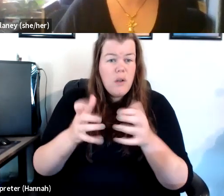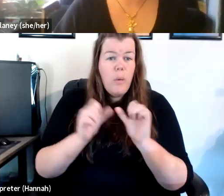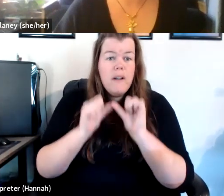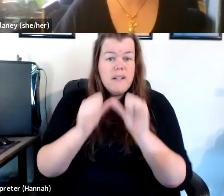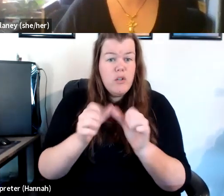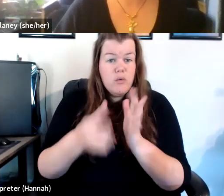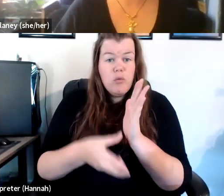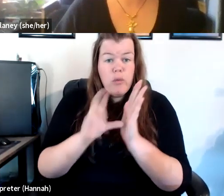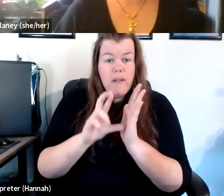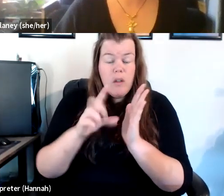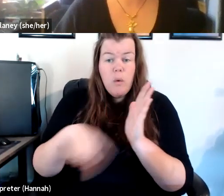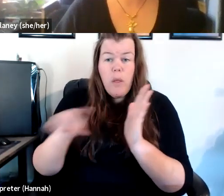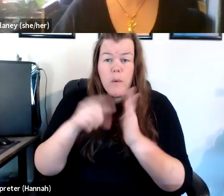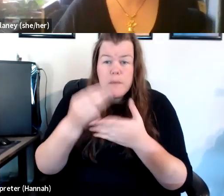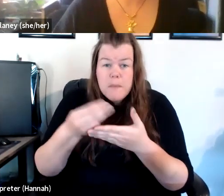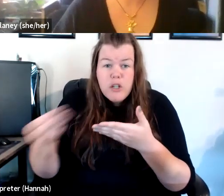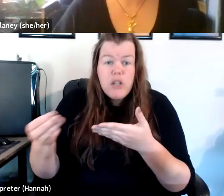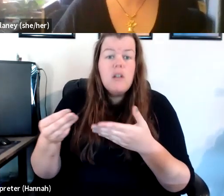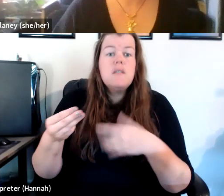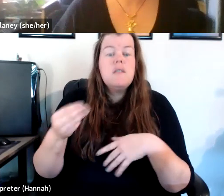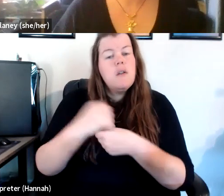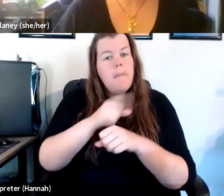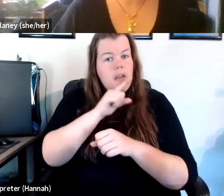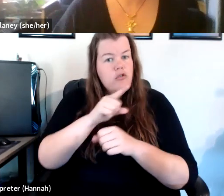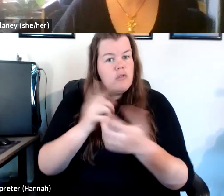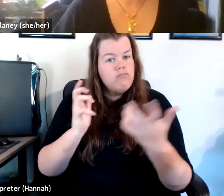materials and those efforts to make sure that they work well over time.